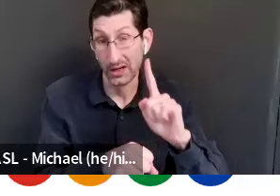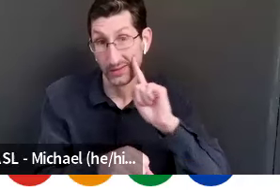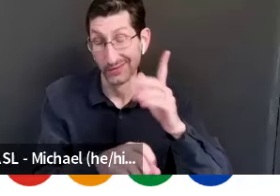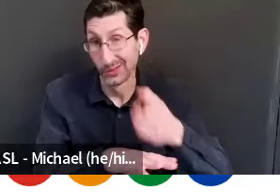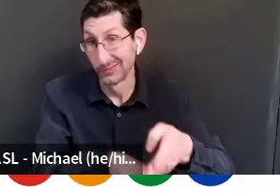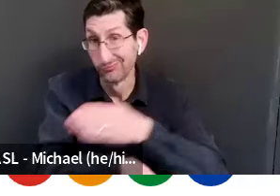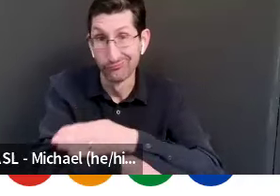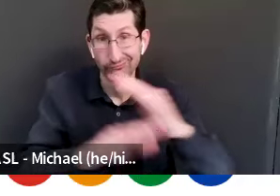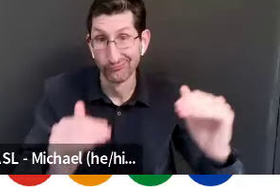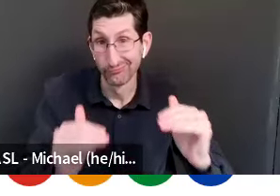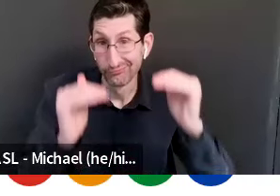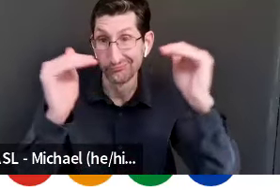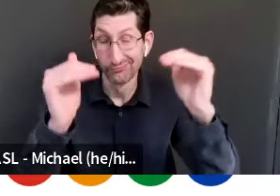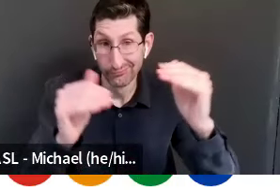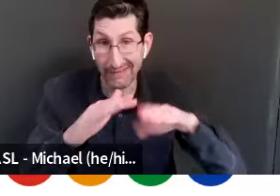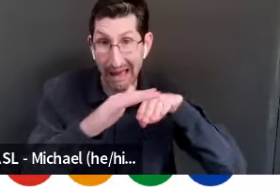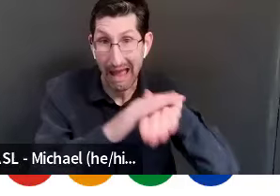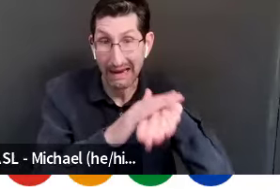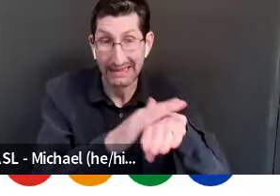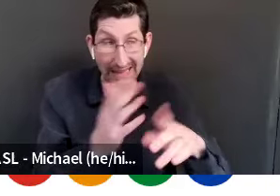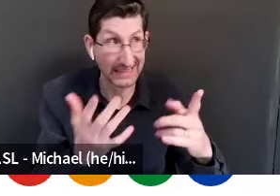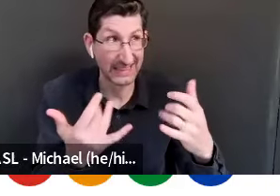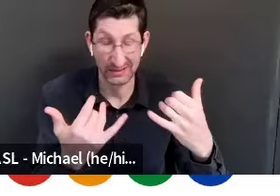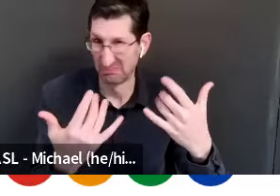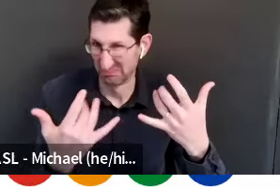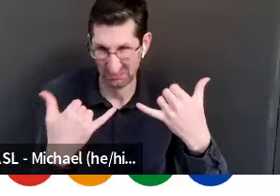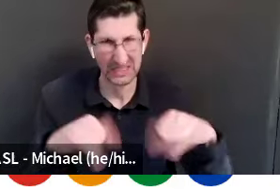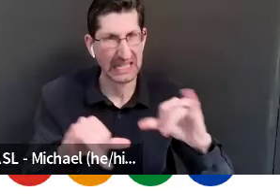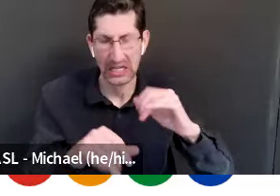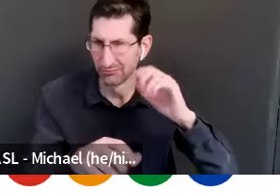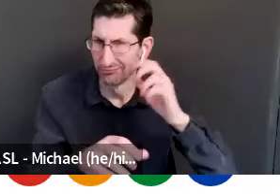AND IT IS SAFE TO SAY THAT OUR COLLECTIVE WORK TO IMPROVE ACCESSIBILITY HAS NOT SLOWED DOWN